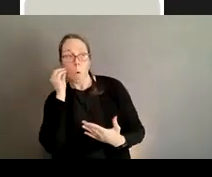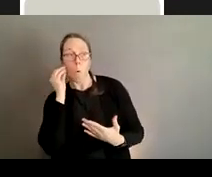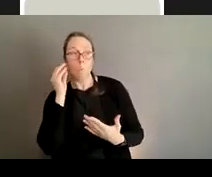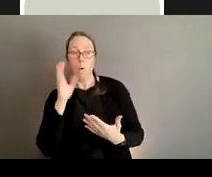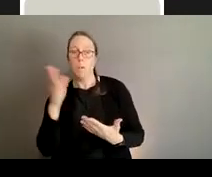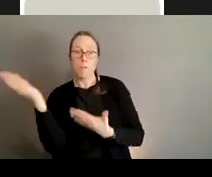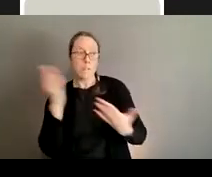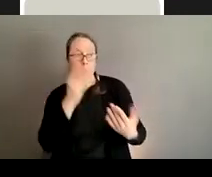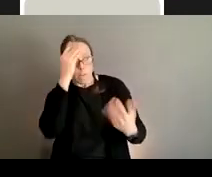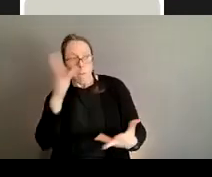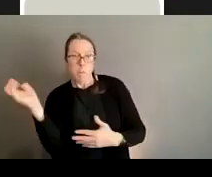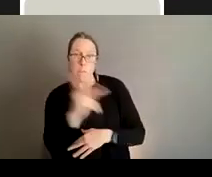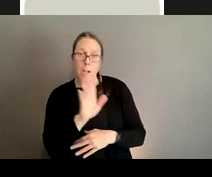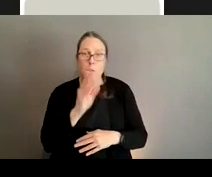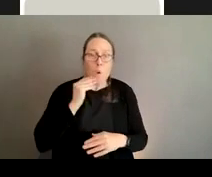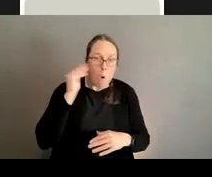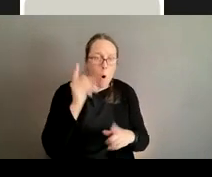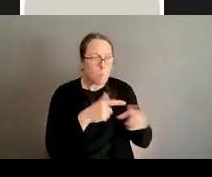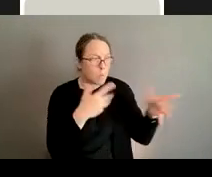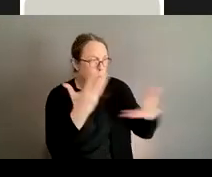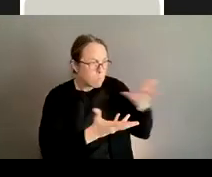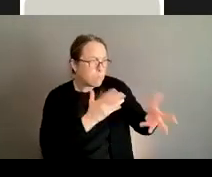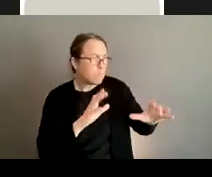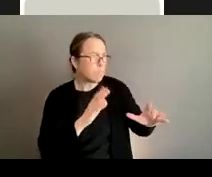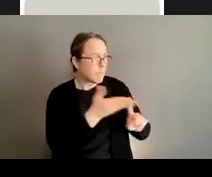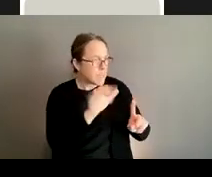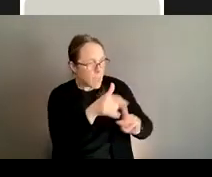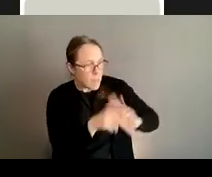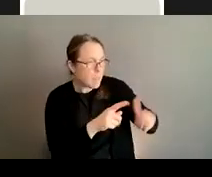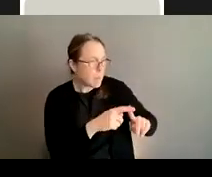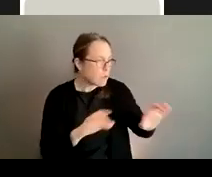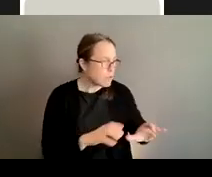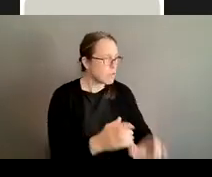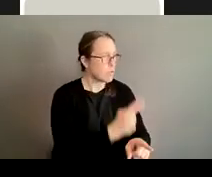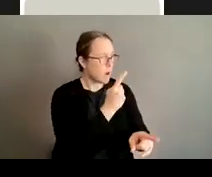whatever the situation is, that safe space is hugely important.